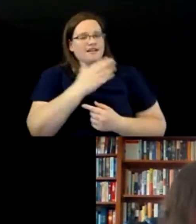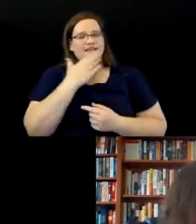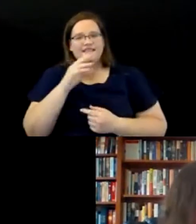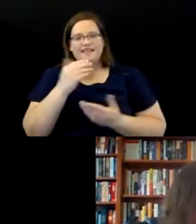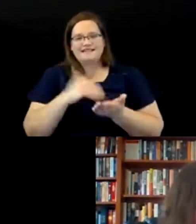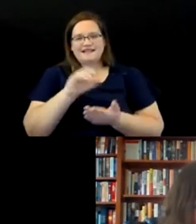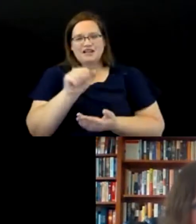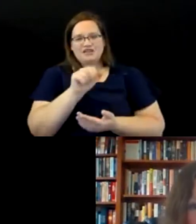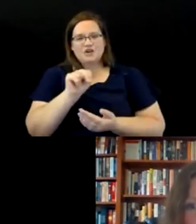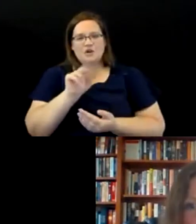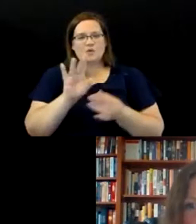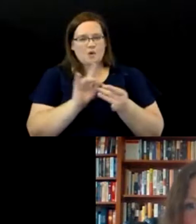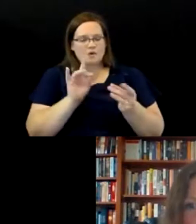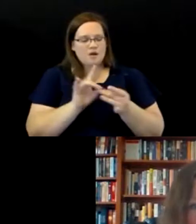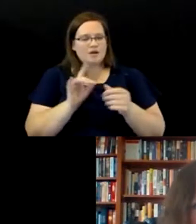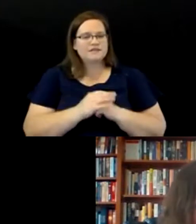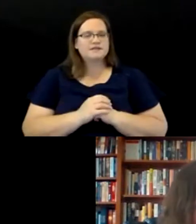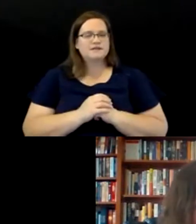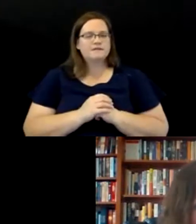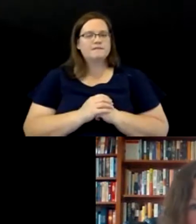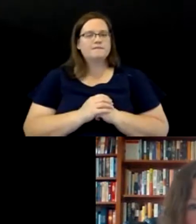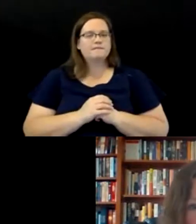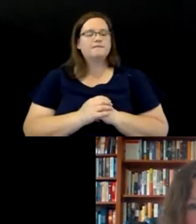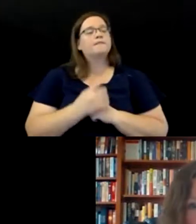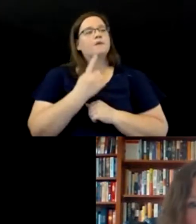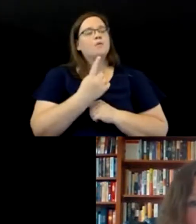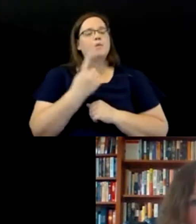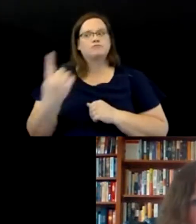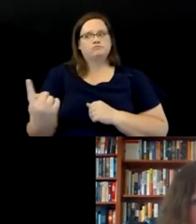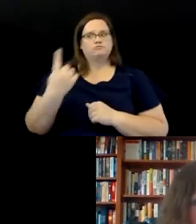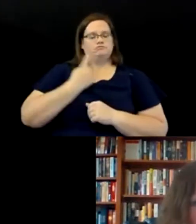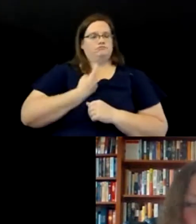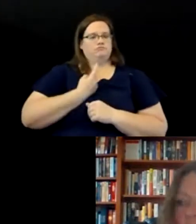for your remarks. One of the questions that a member had, Monica, for you is